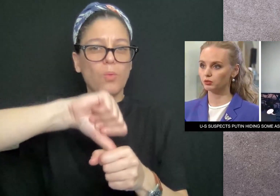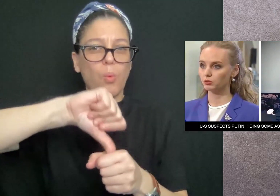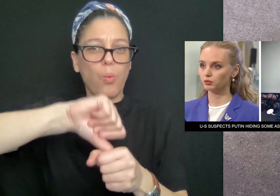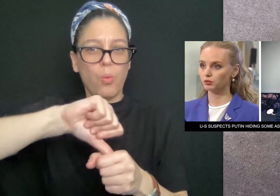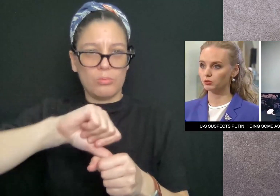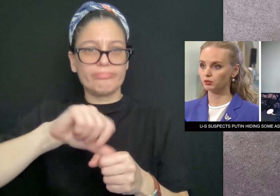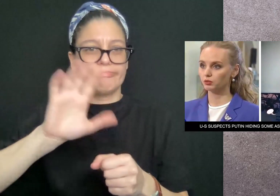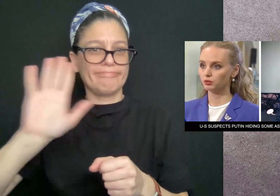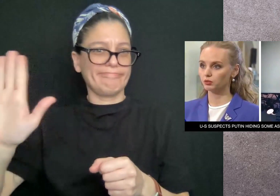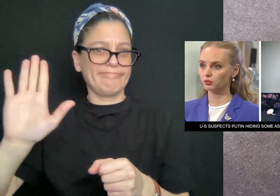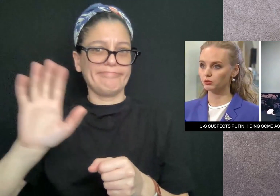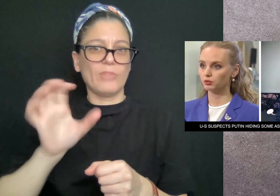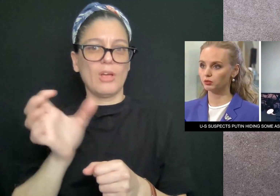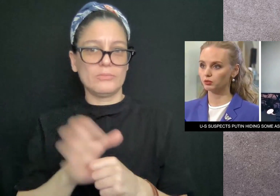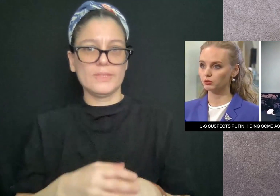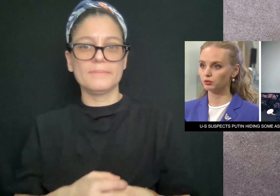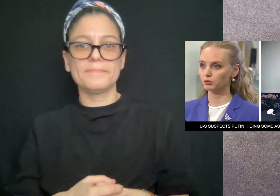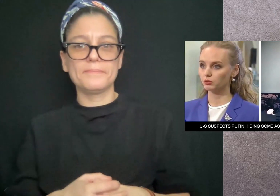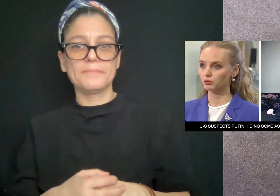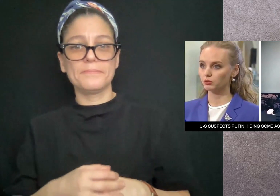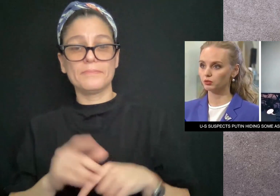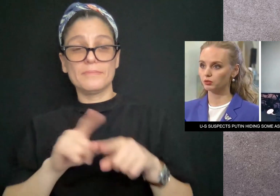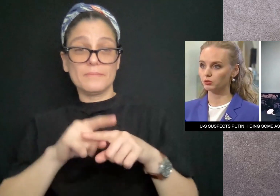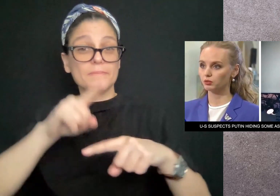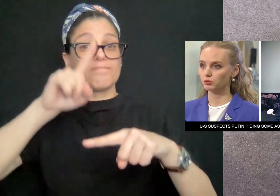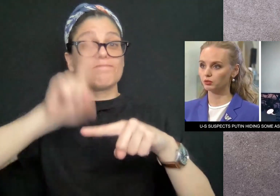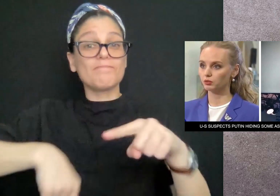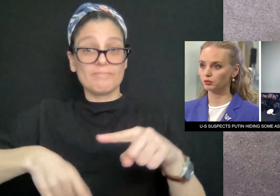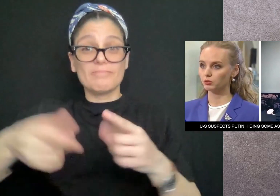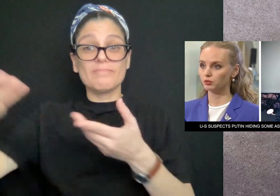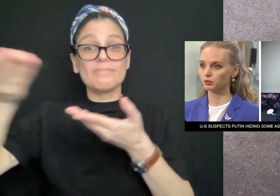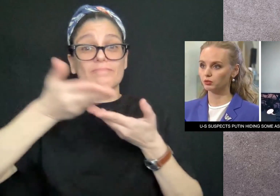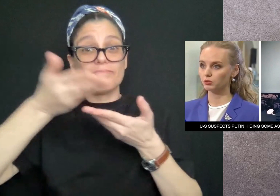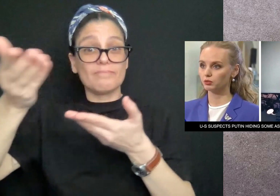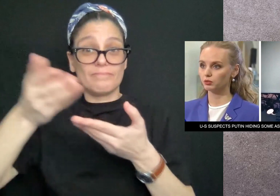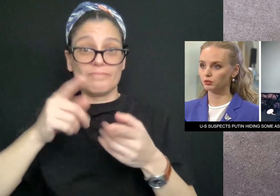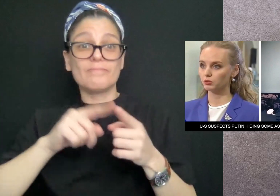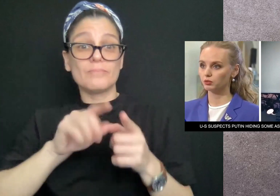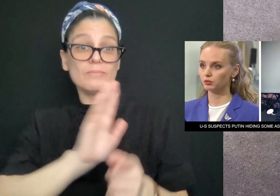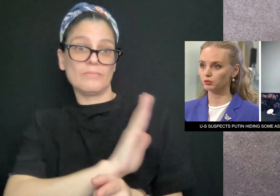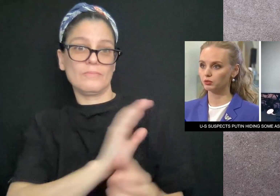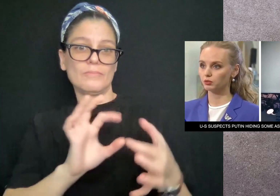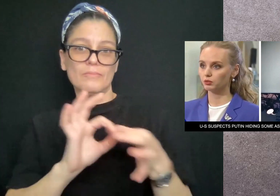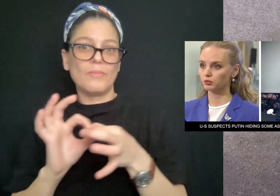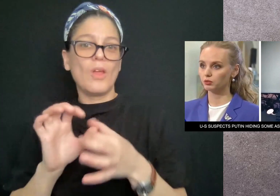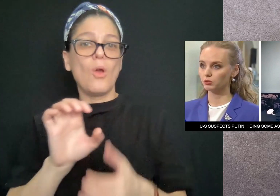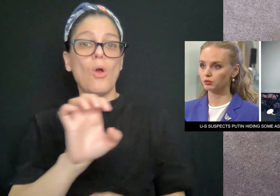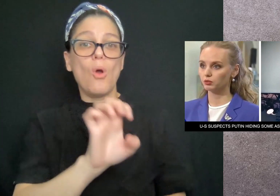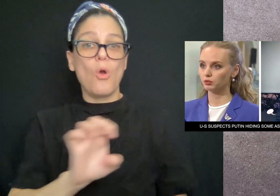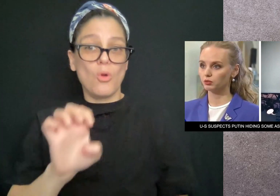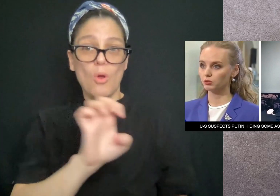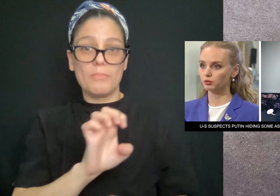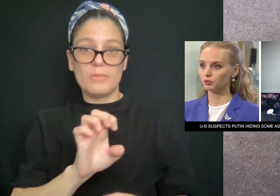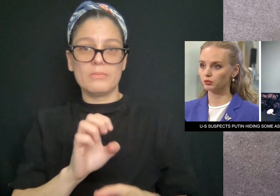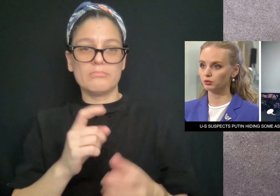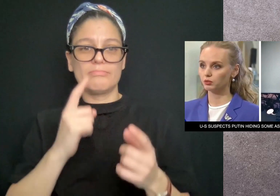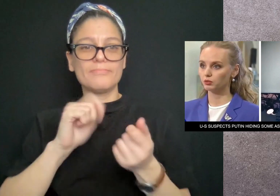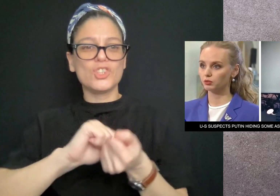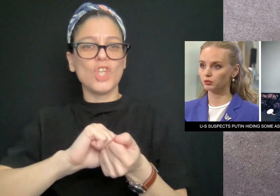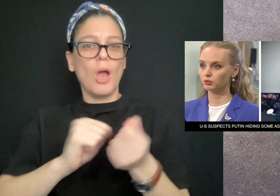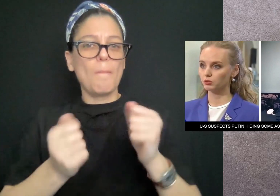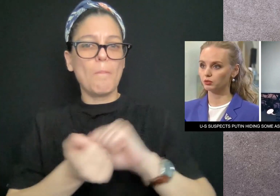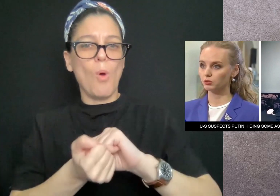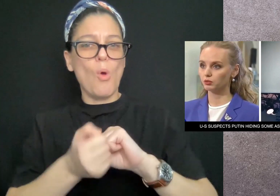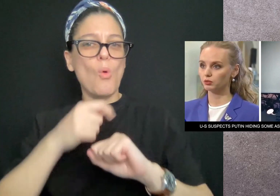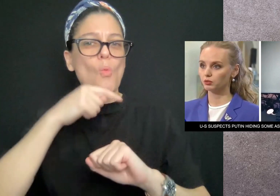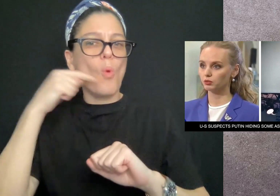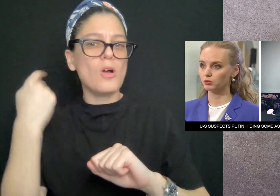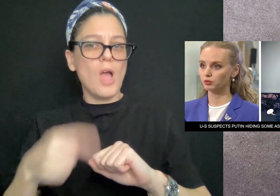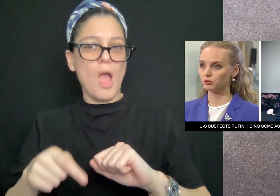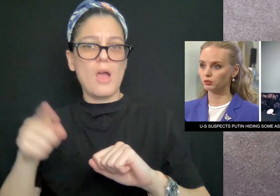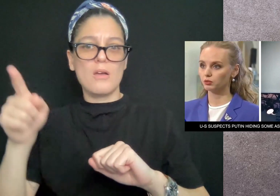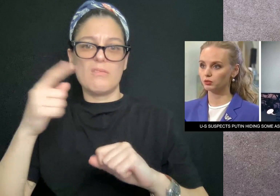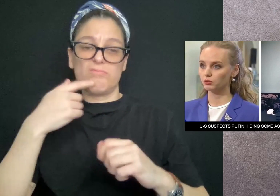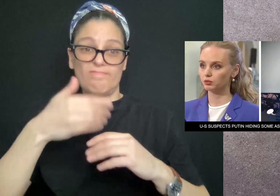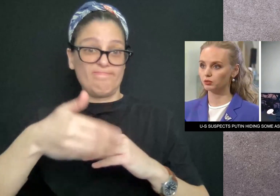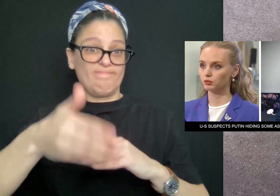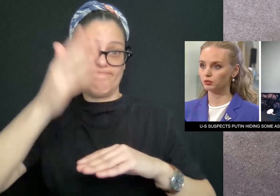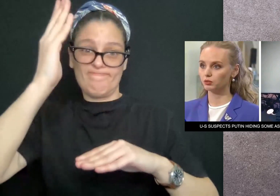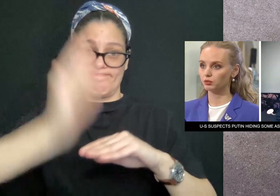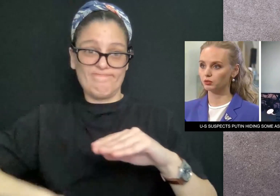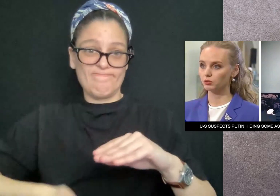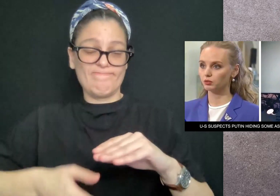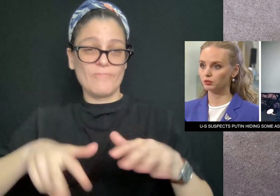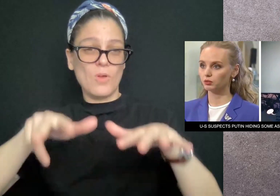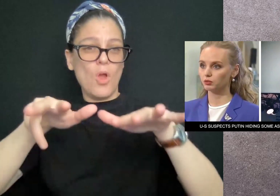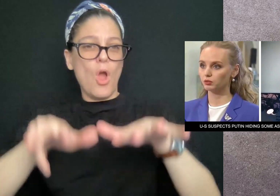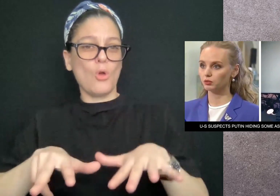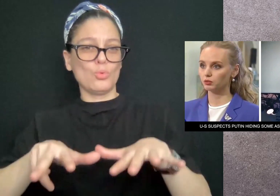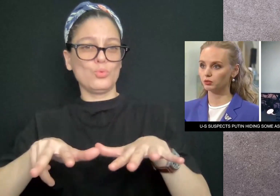ban oil imports from the country and the European Union import ban on Russian